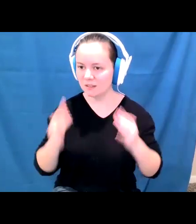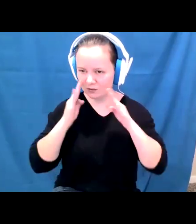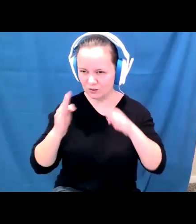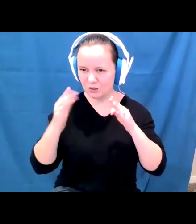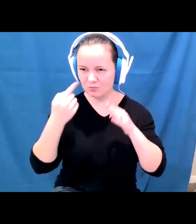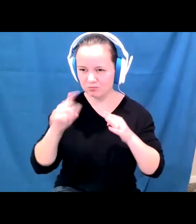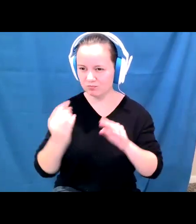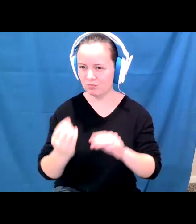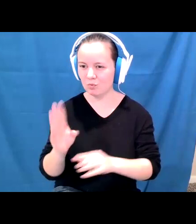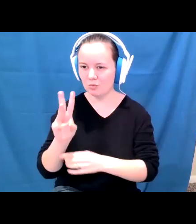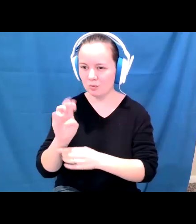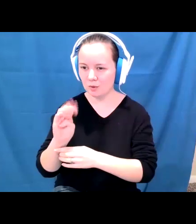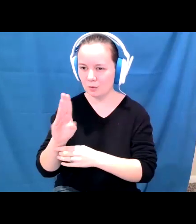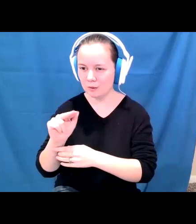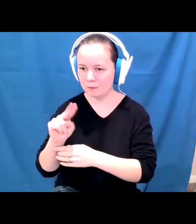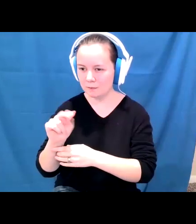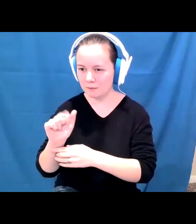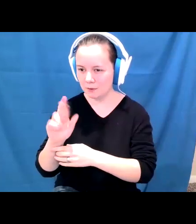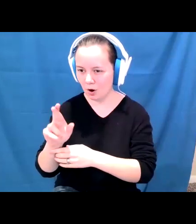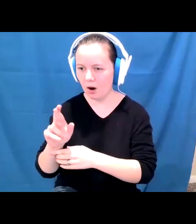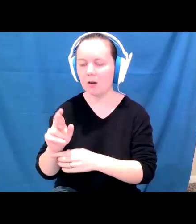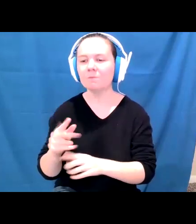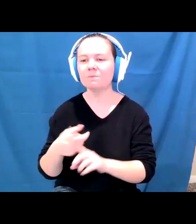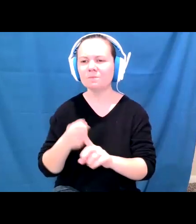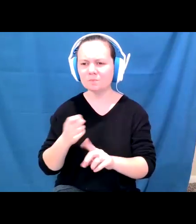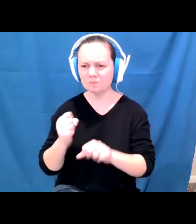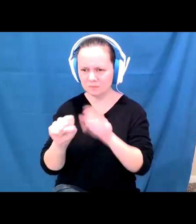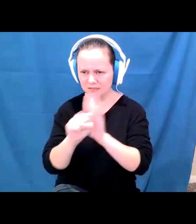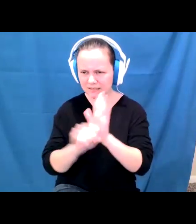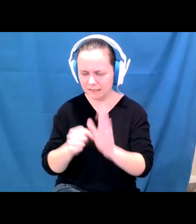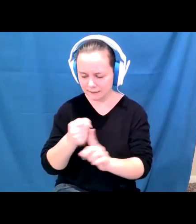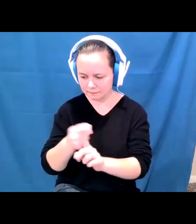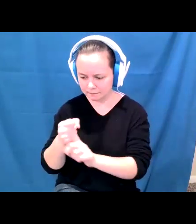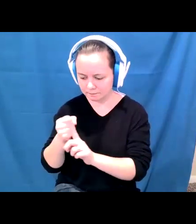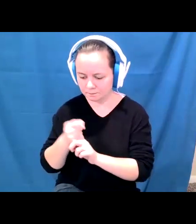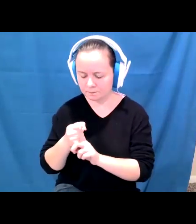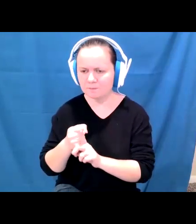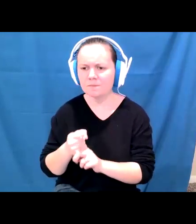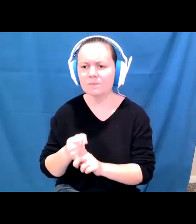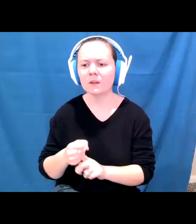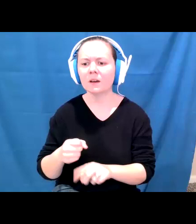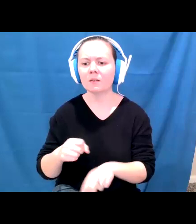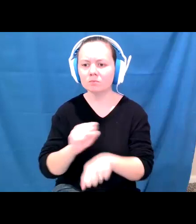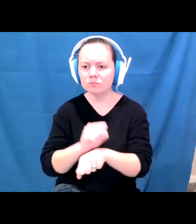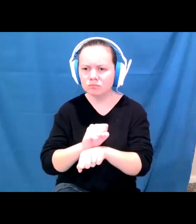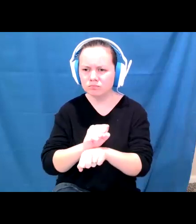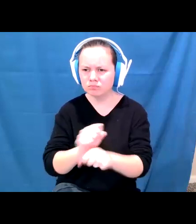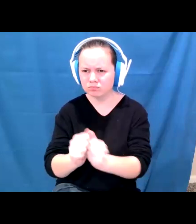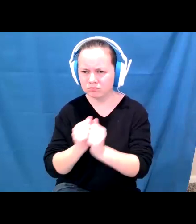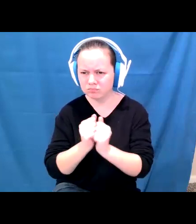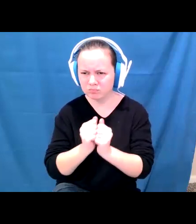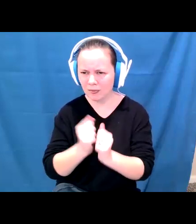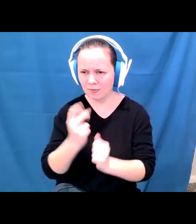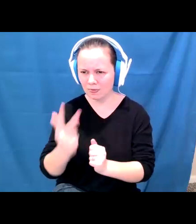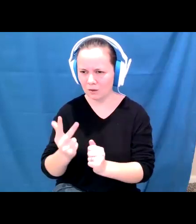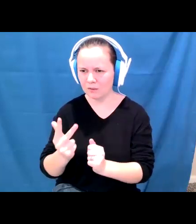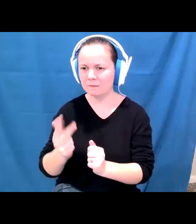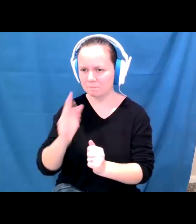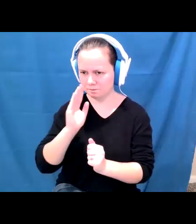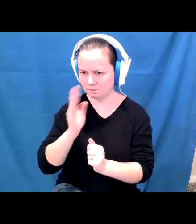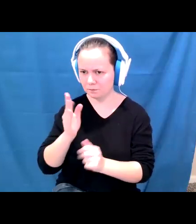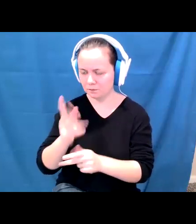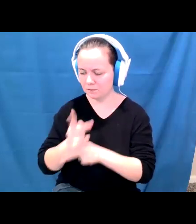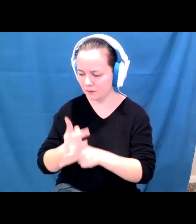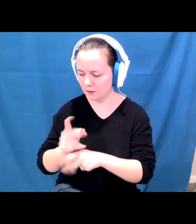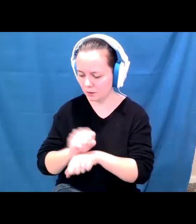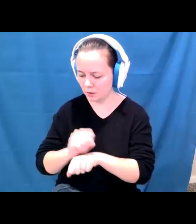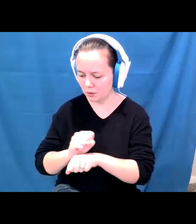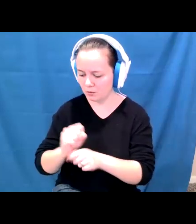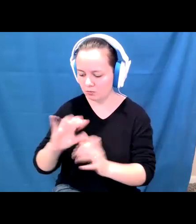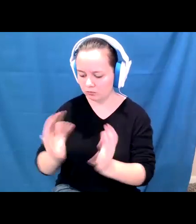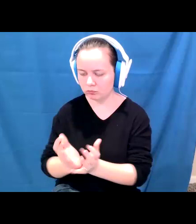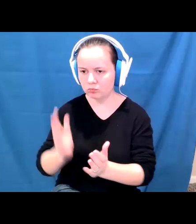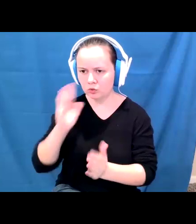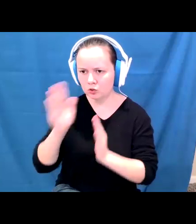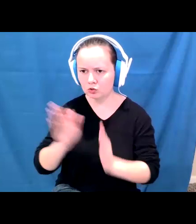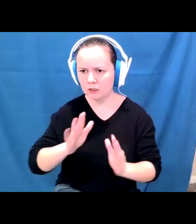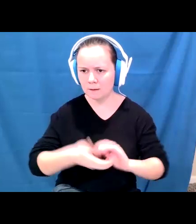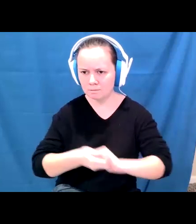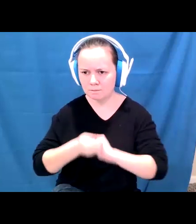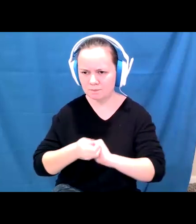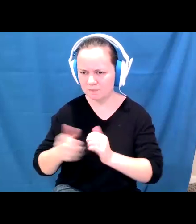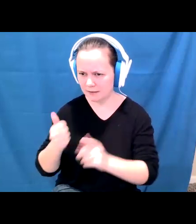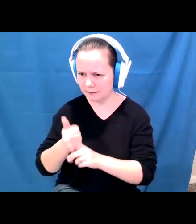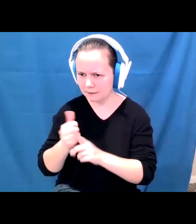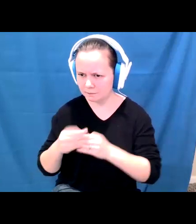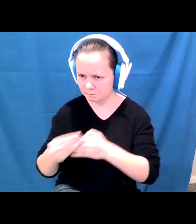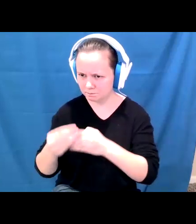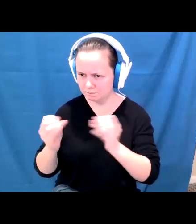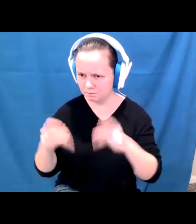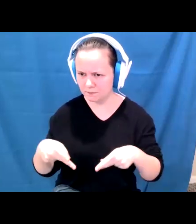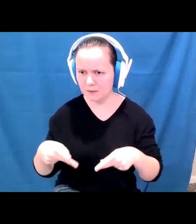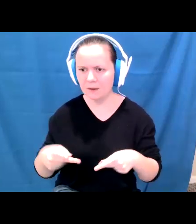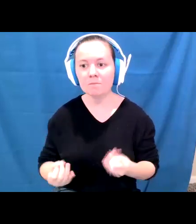And this really is coming from states themselves. We worked really closely with three of the Direct Care Workforce Strategies partners who are leading this opportunity, and they are probably many of your own close partners.